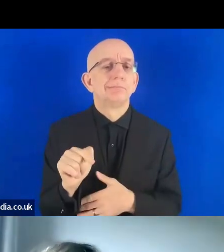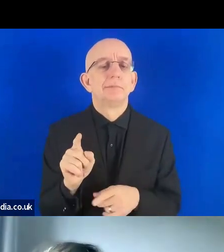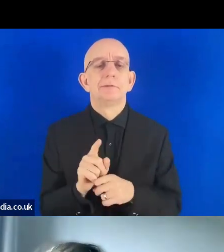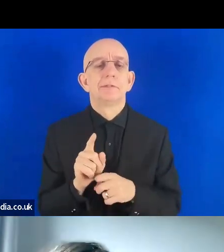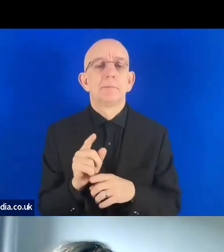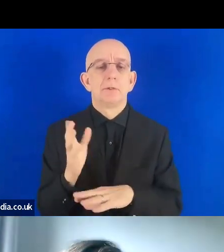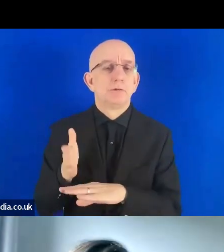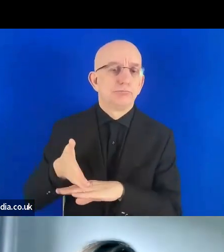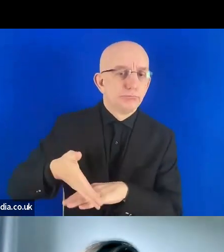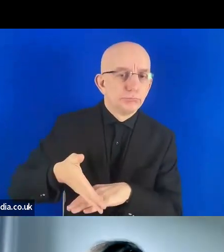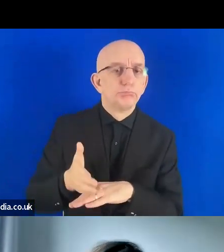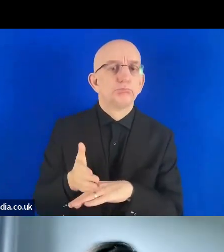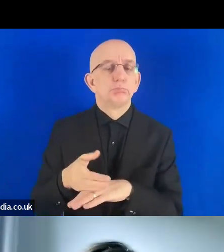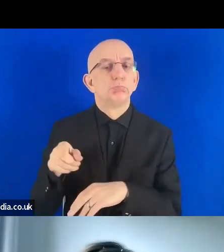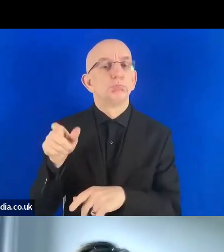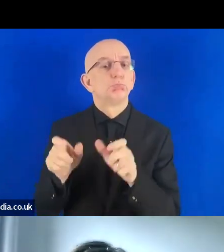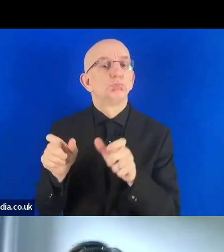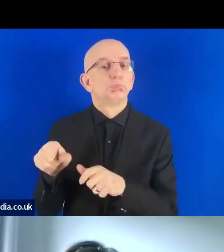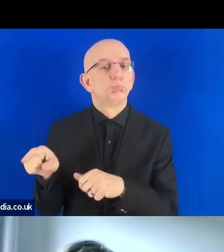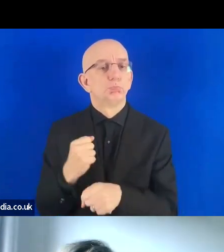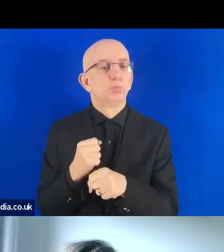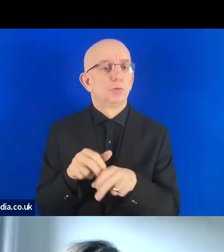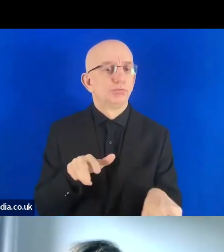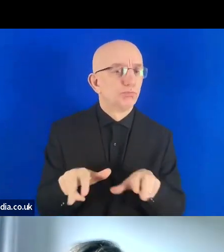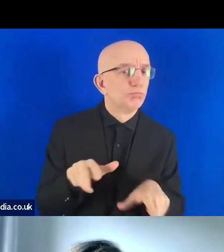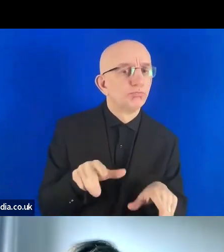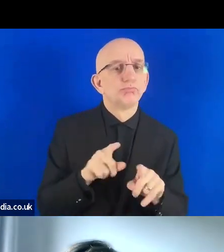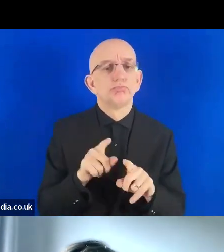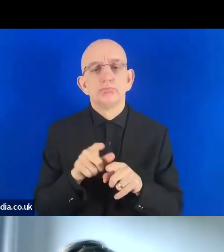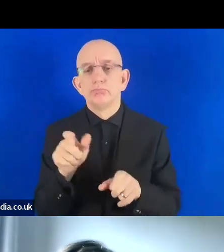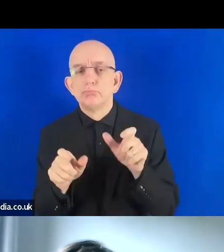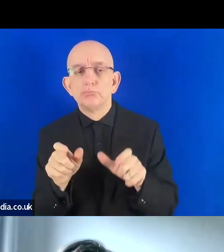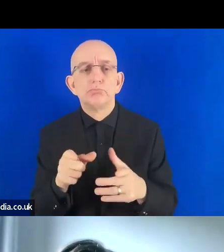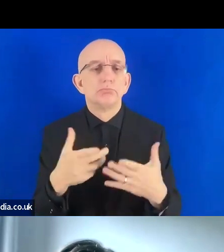from kind of community public health perspective that is bind for,